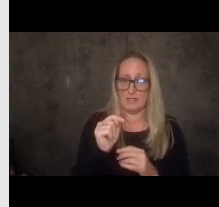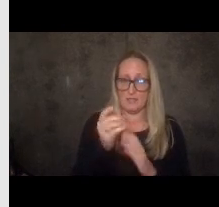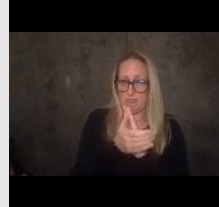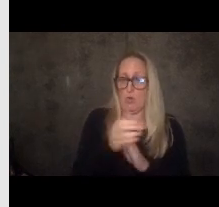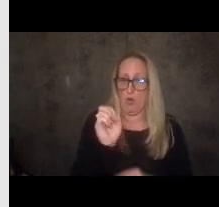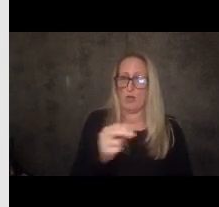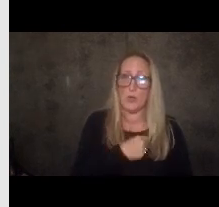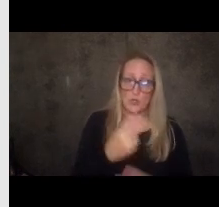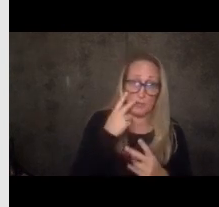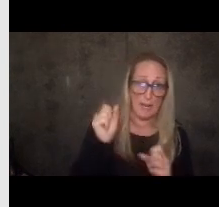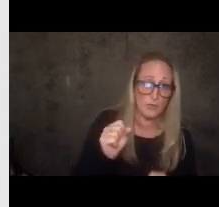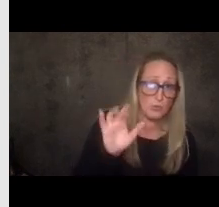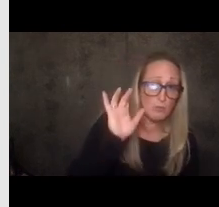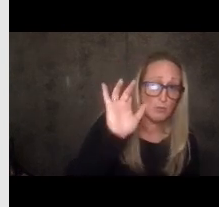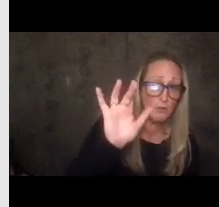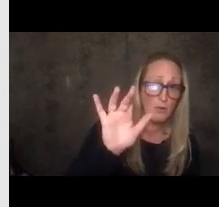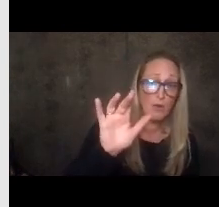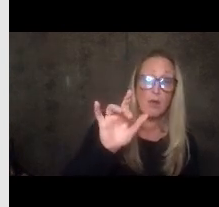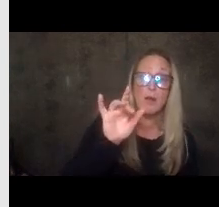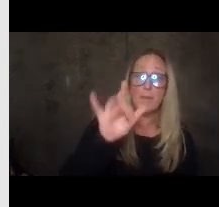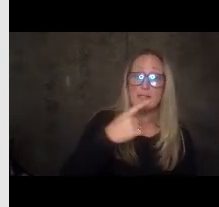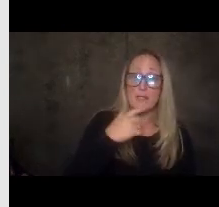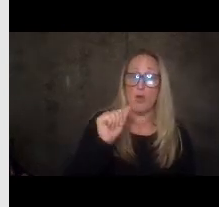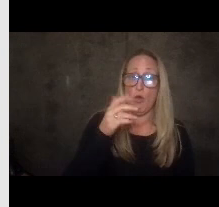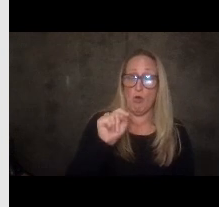options there is a button that says alternate text or I can